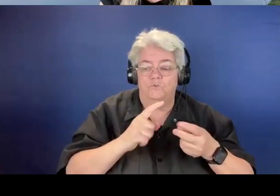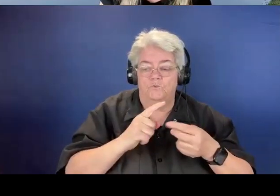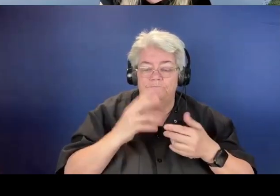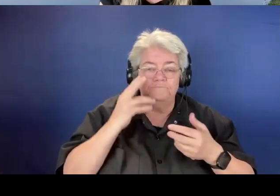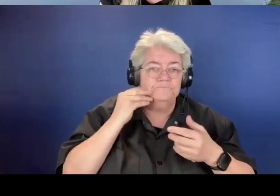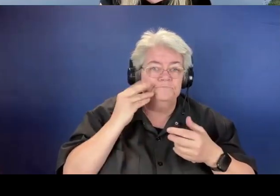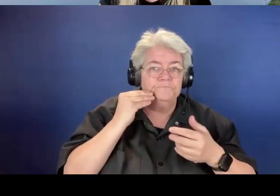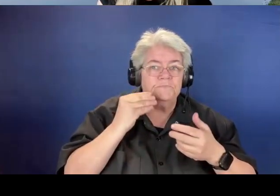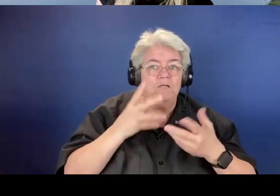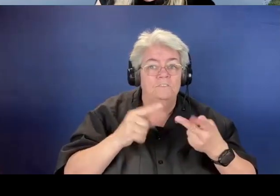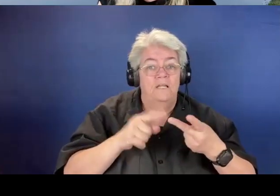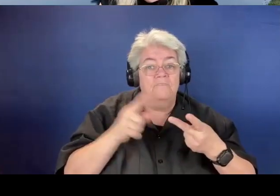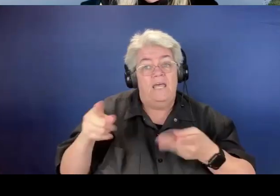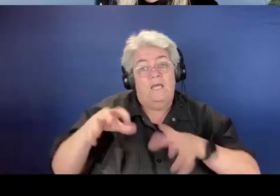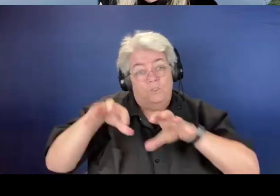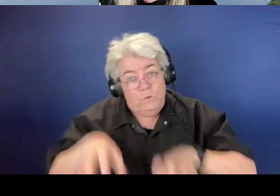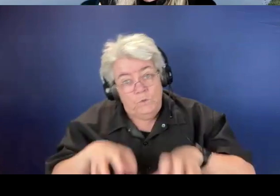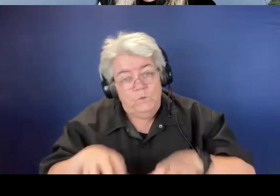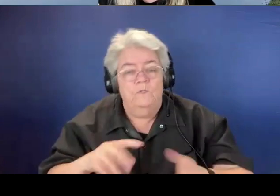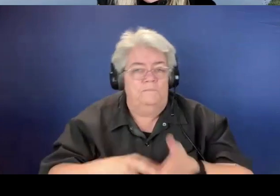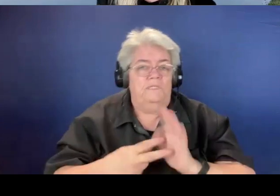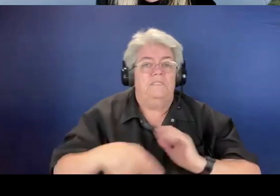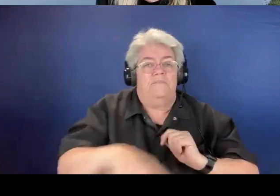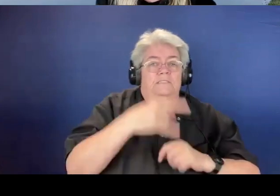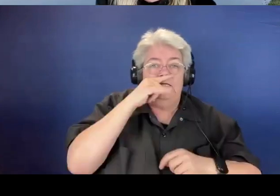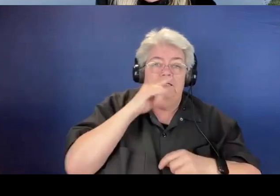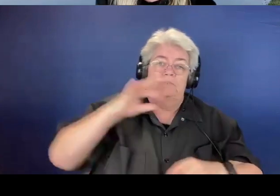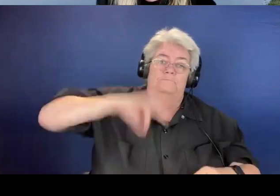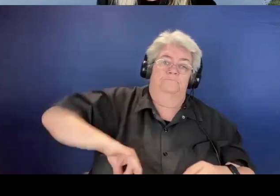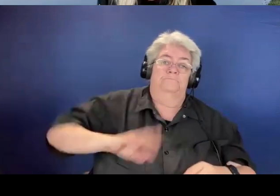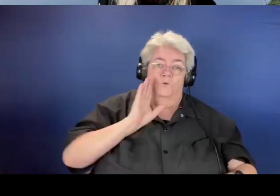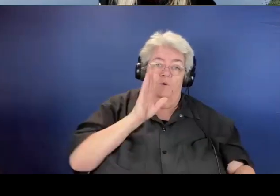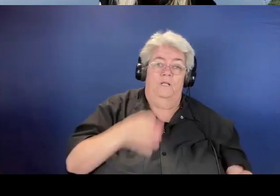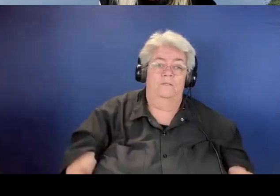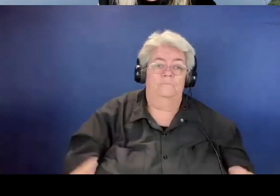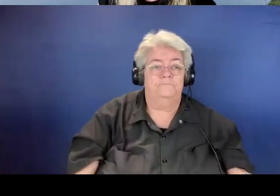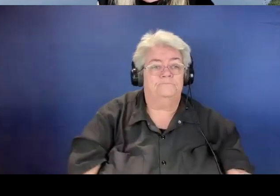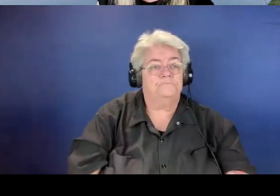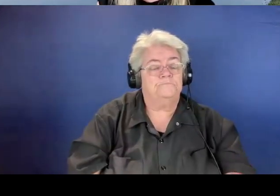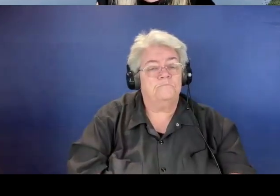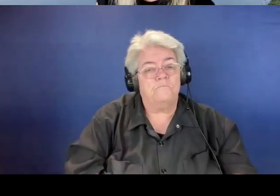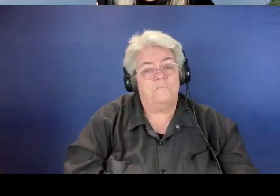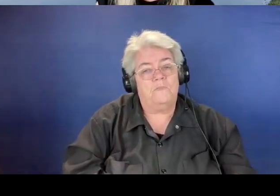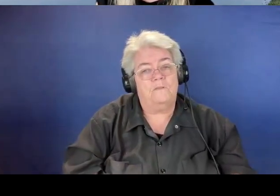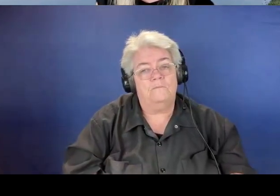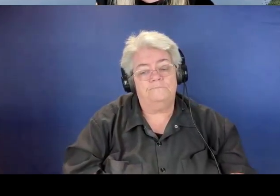put into this process, the more they're going to get out.